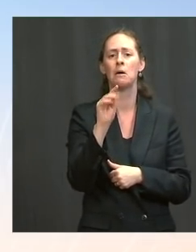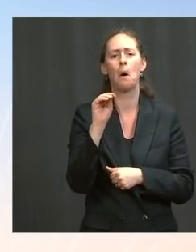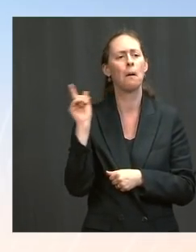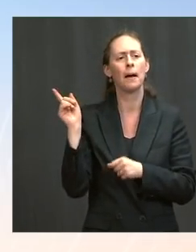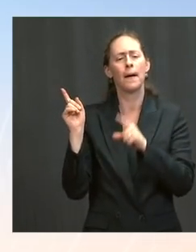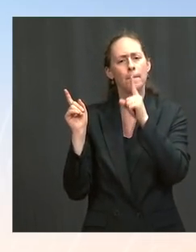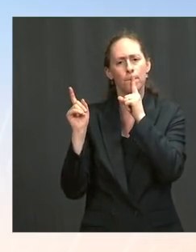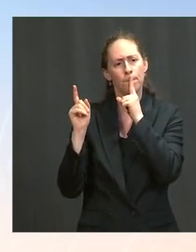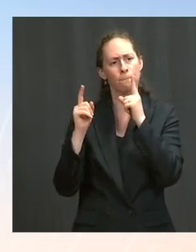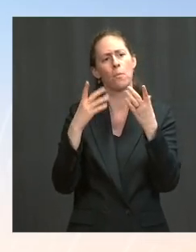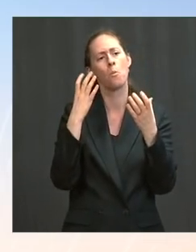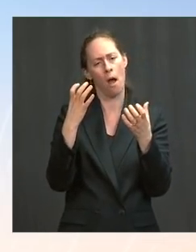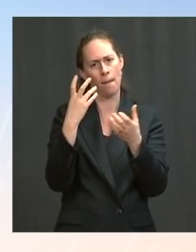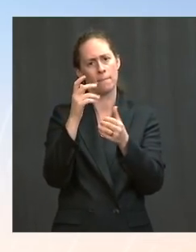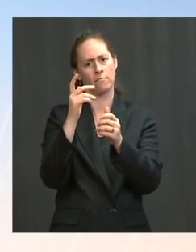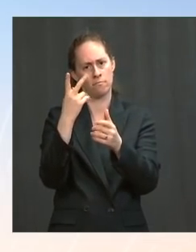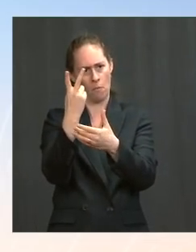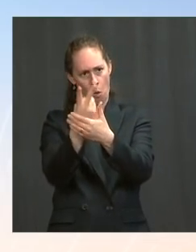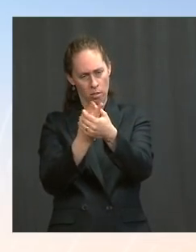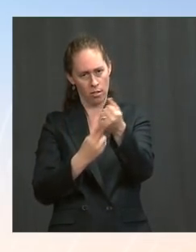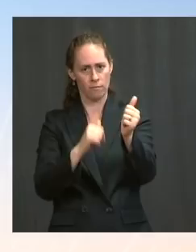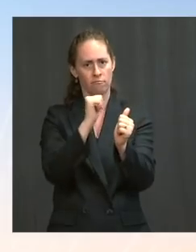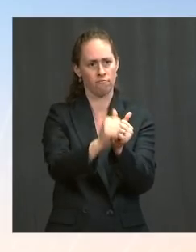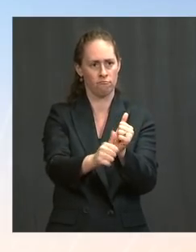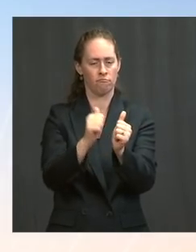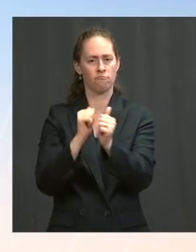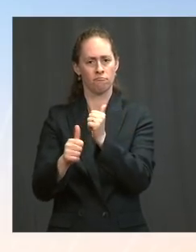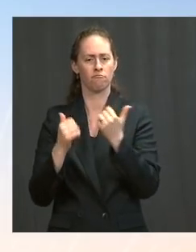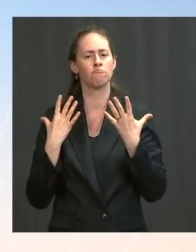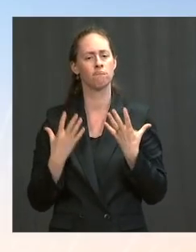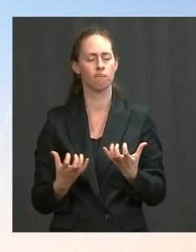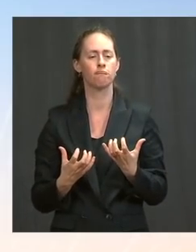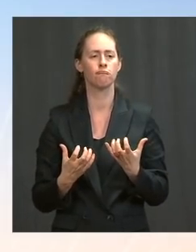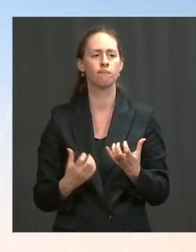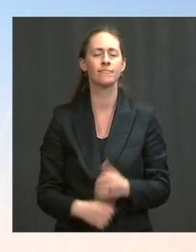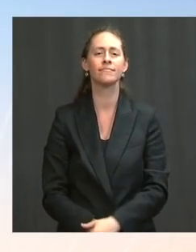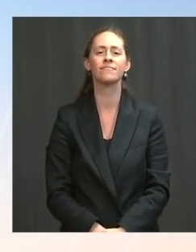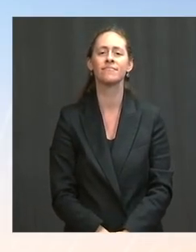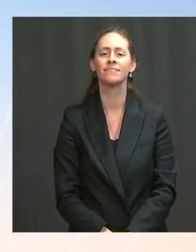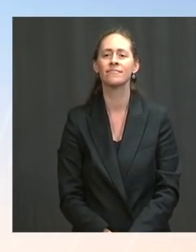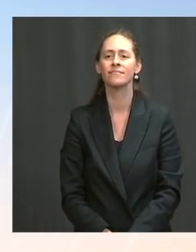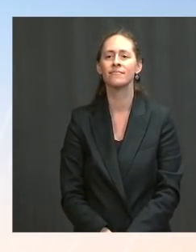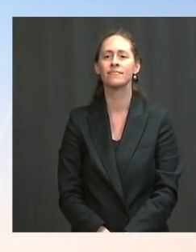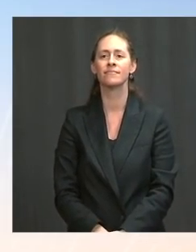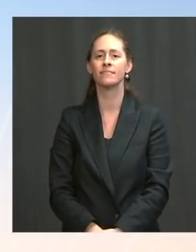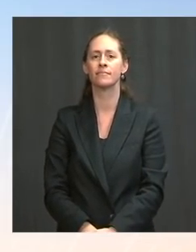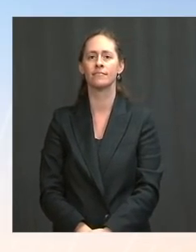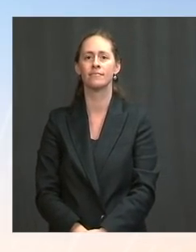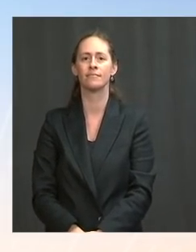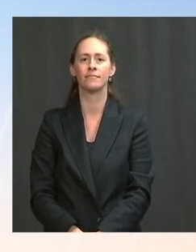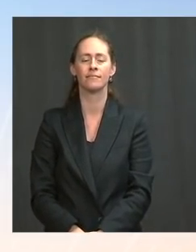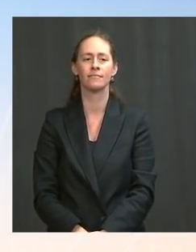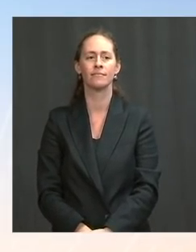just as he remains committed to moving the American Families Plan forward. The Press: I figured I'd give it a try. Ms. Psaki: It was good. The Press: One other question on Article 2.